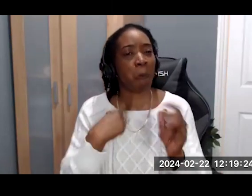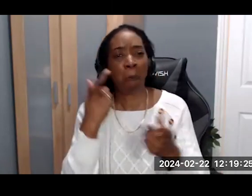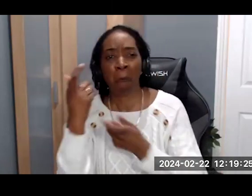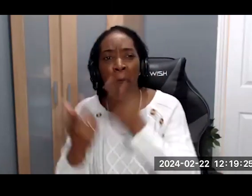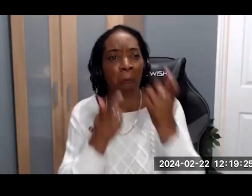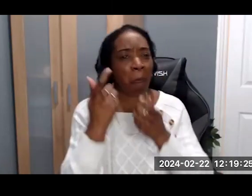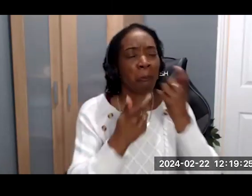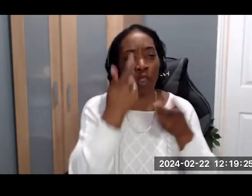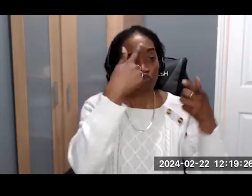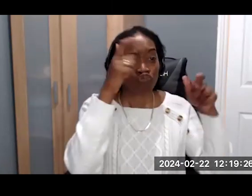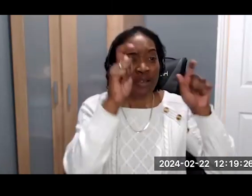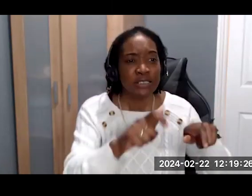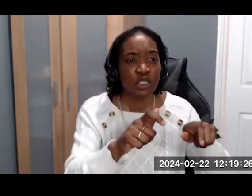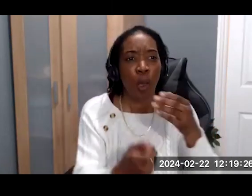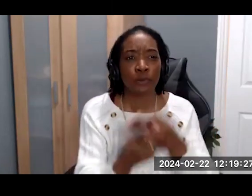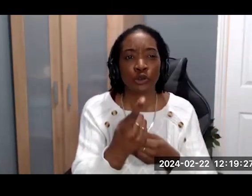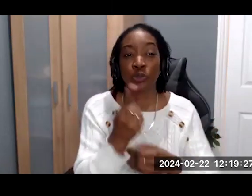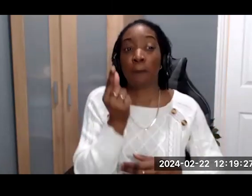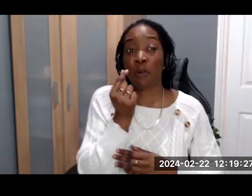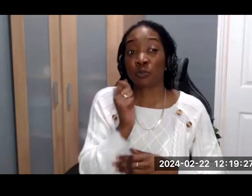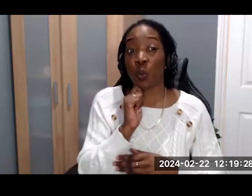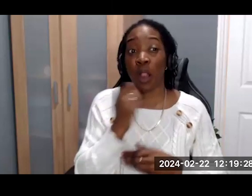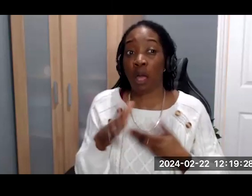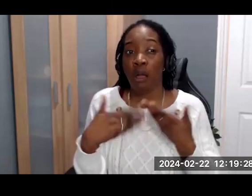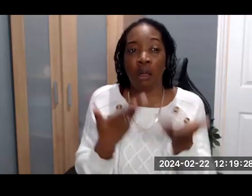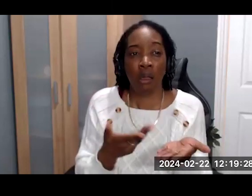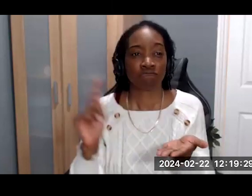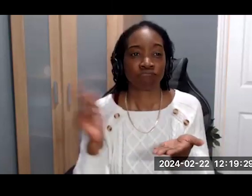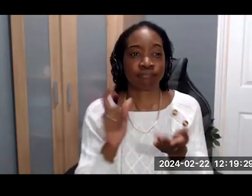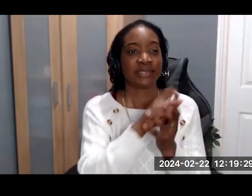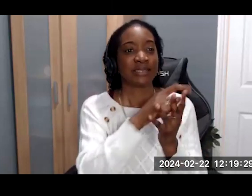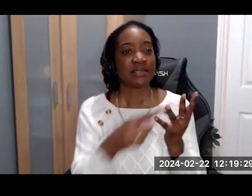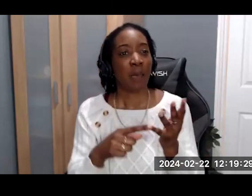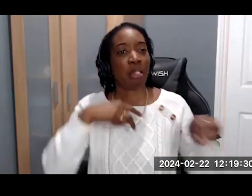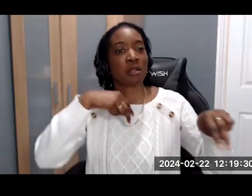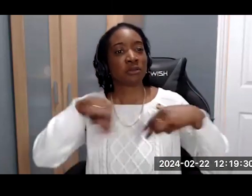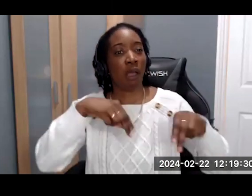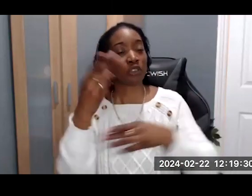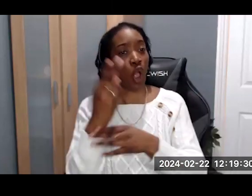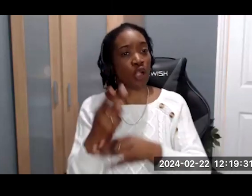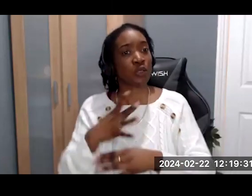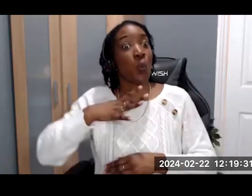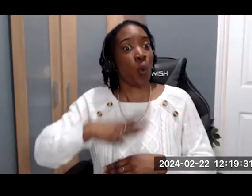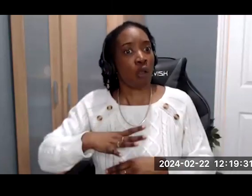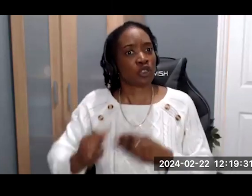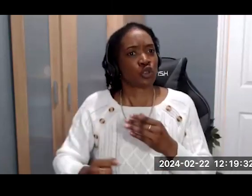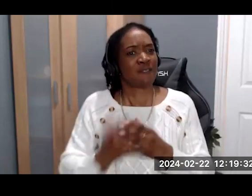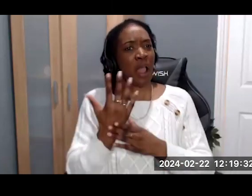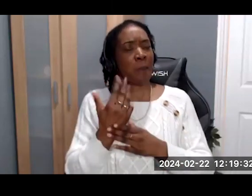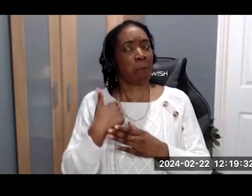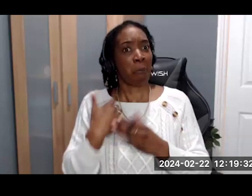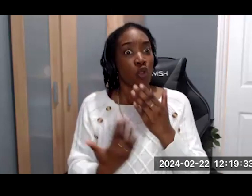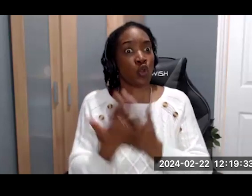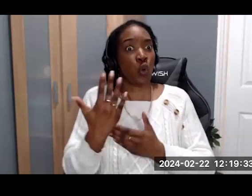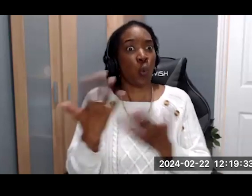opportunities that might provide disabled dance artists wanting to develop new or existing work